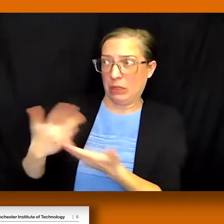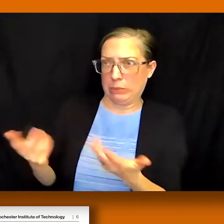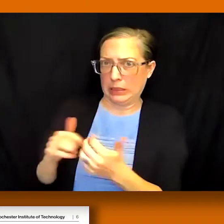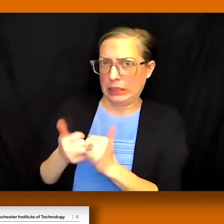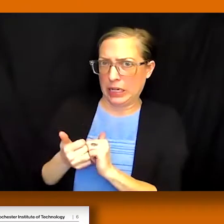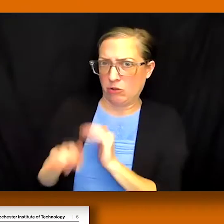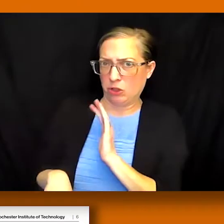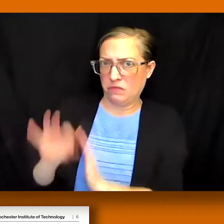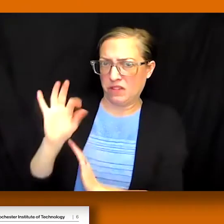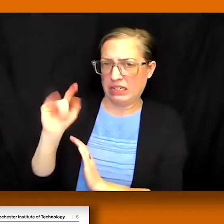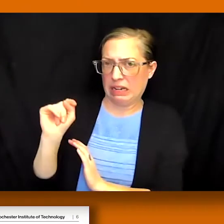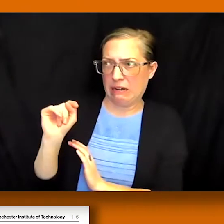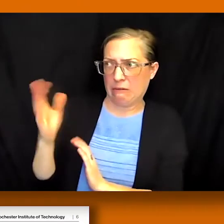but how do they get that?